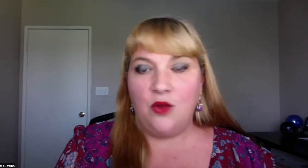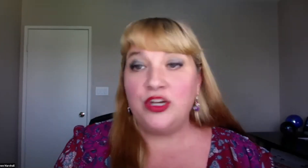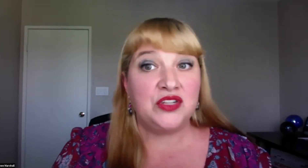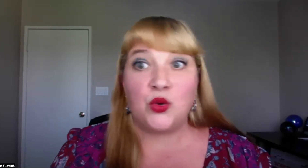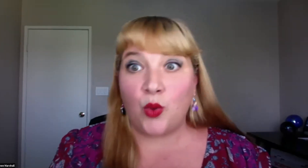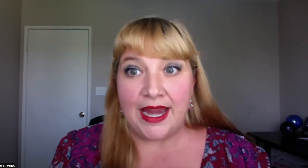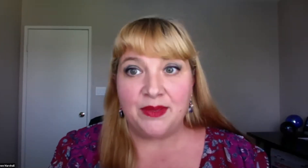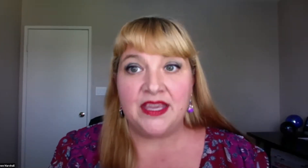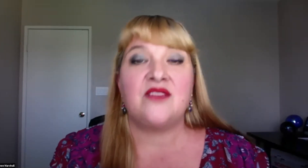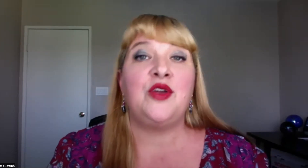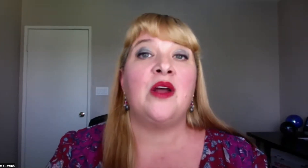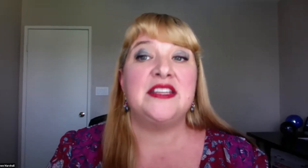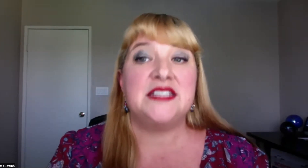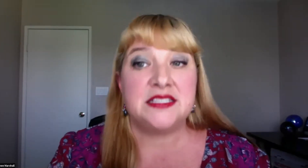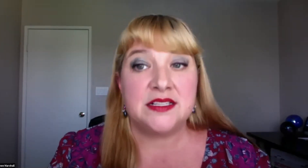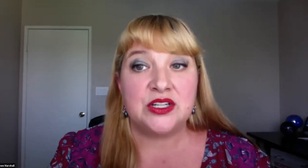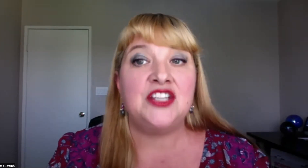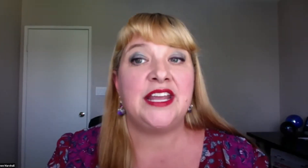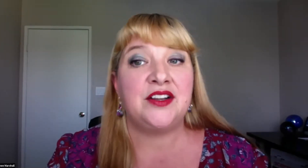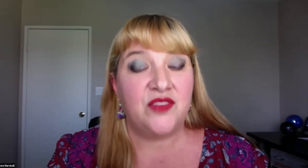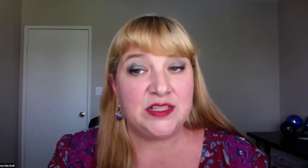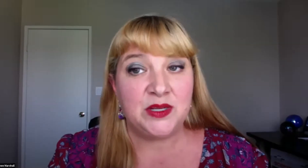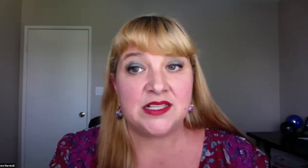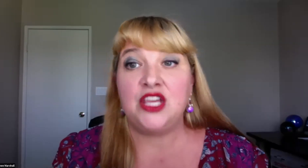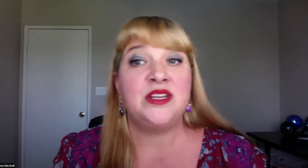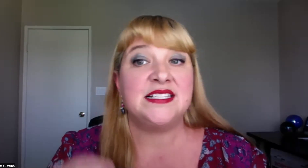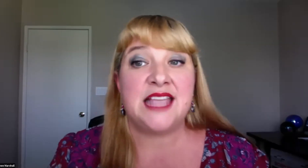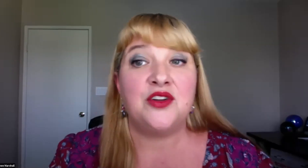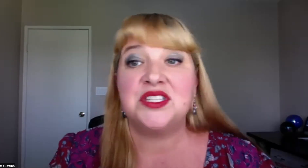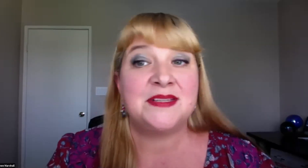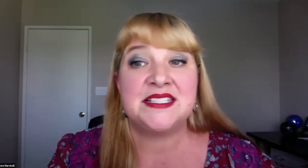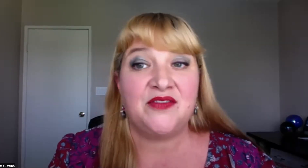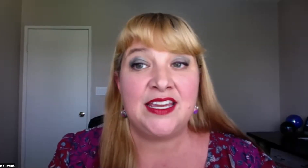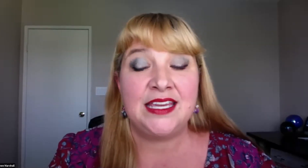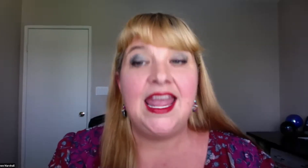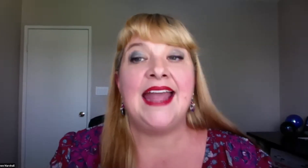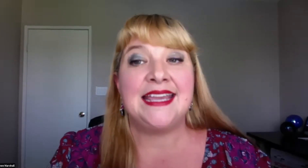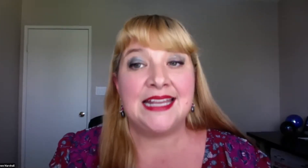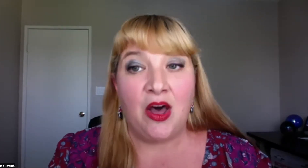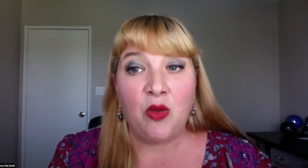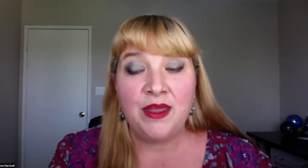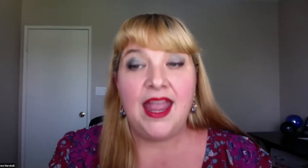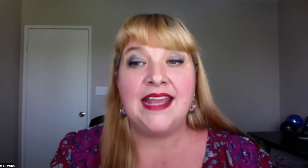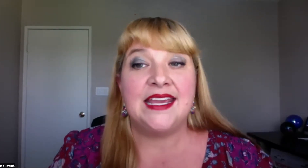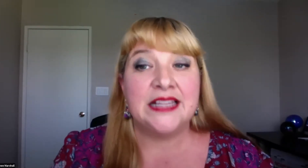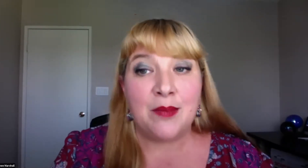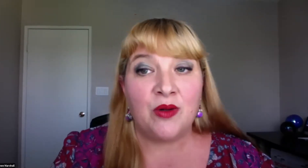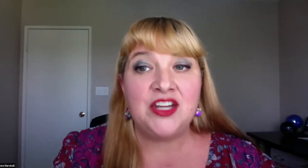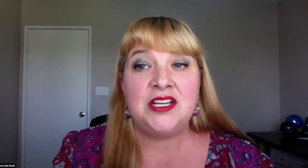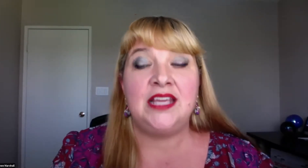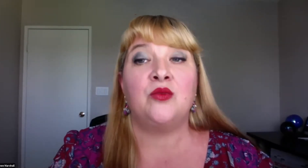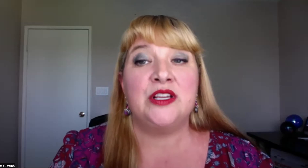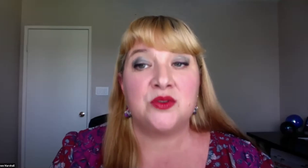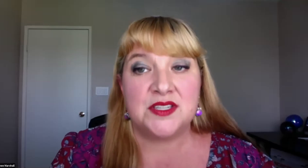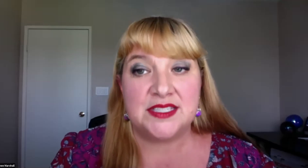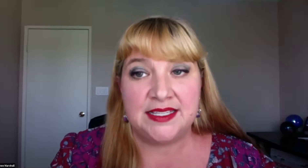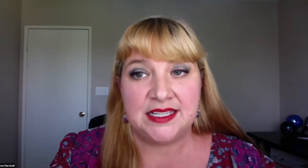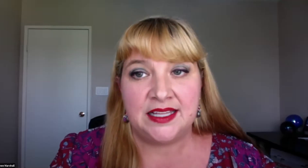Renee Marshall: Which is great because if you go on the distance learning educators Facebook site you can say your specific and get help and get collaboration and get resources instantly.